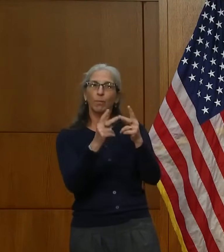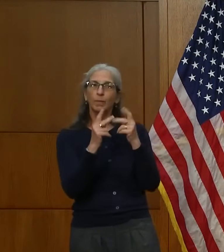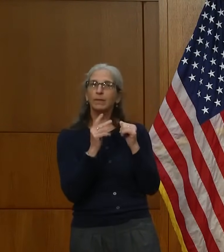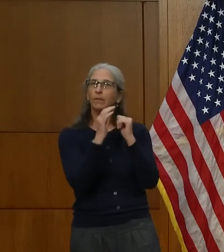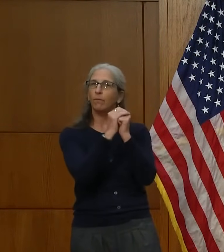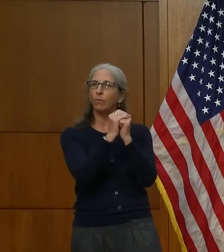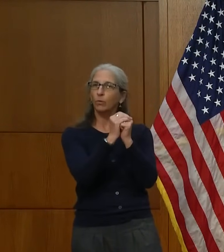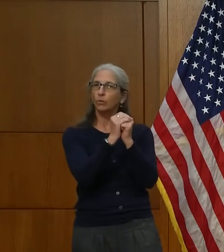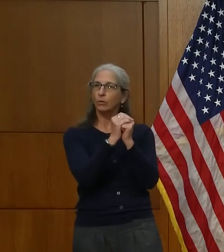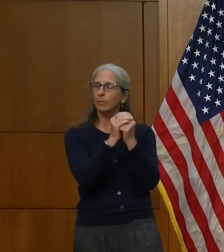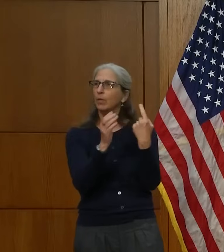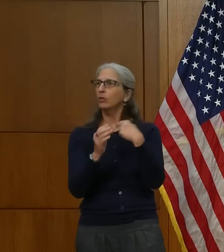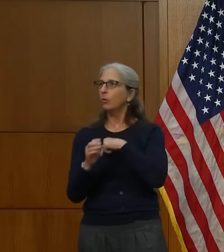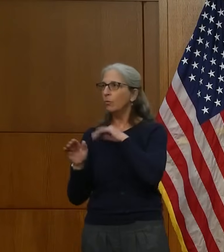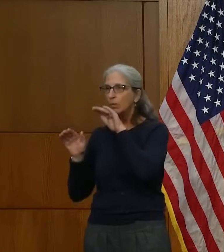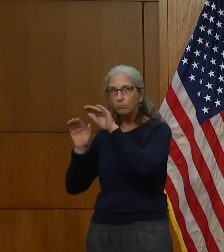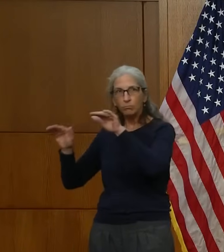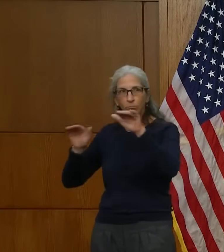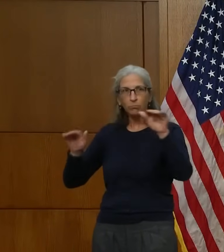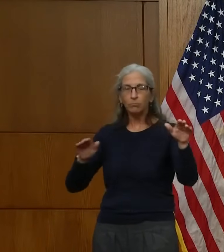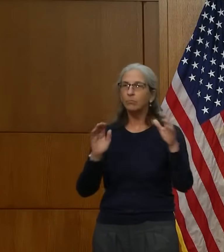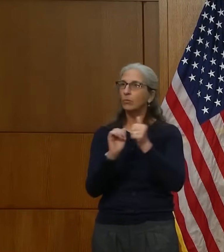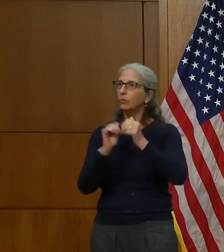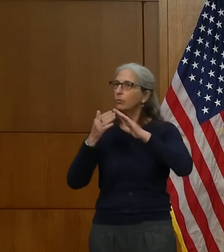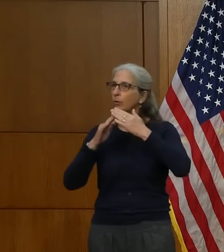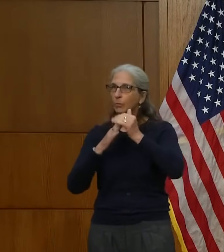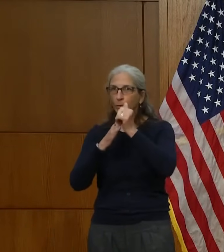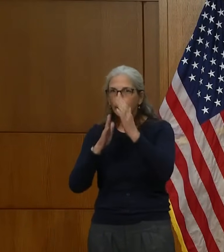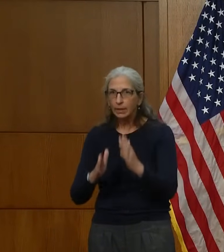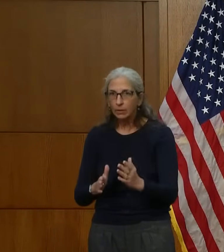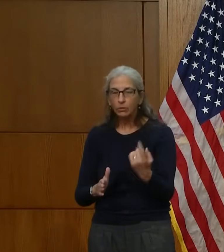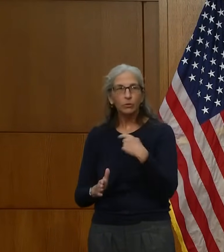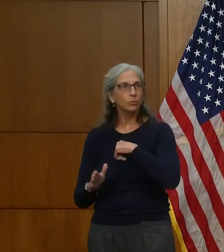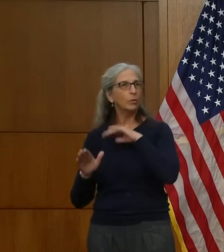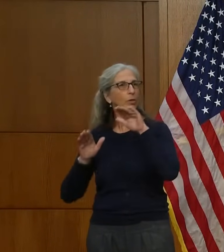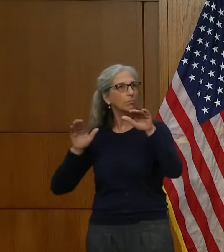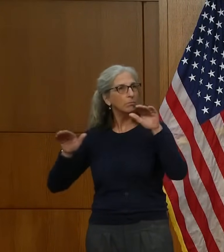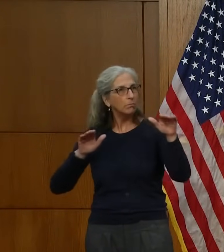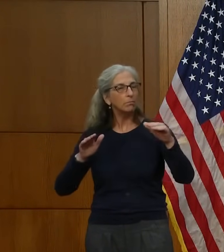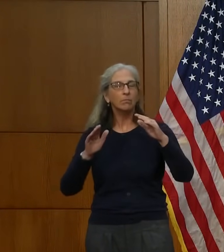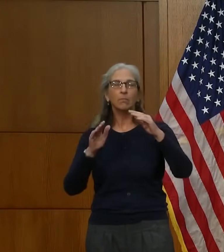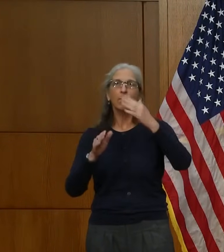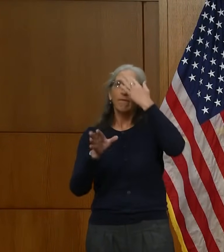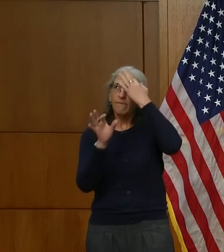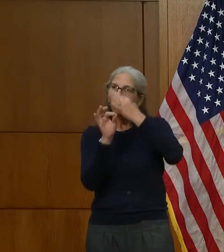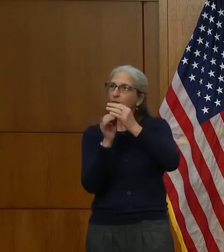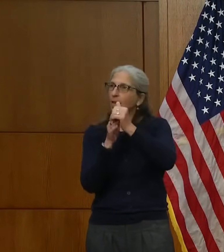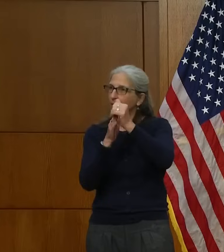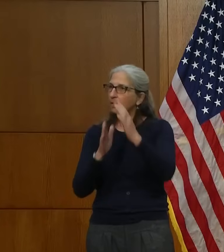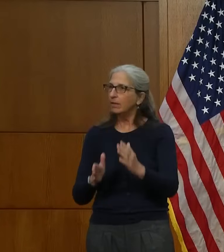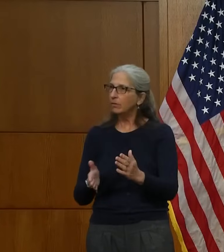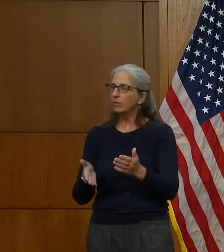HAPPENING IN IN PLACES OF WORSHIP. AND SO. WE'RE REACHING